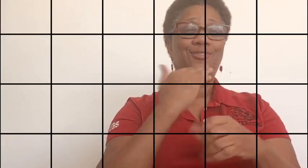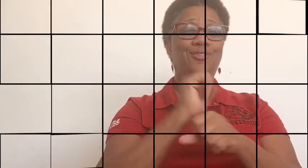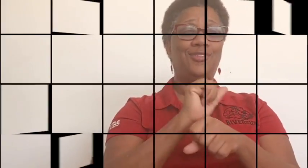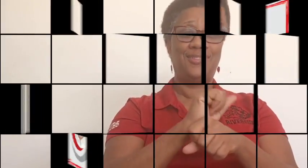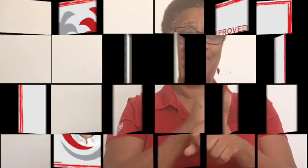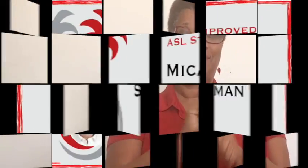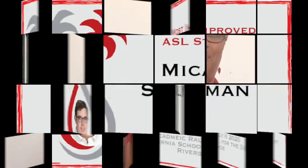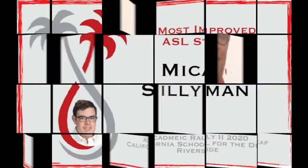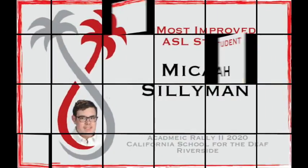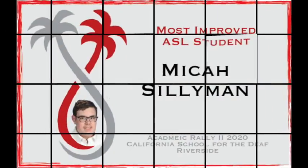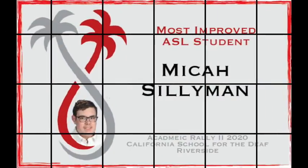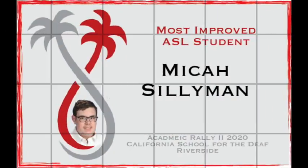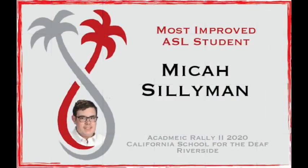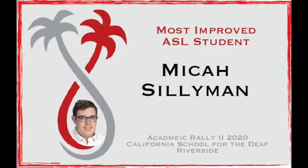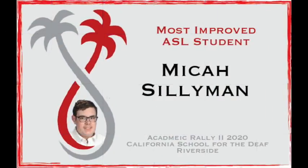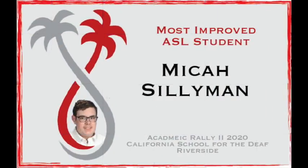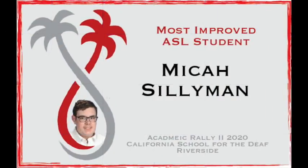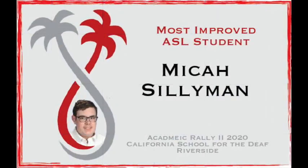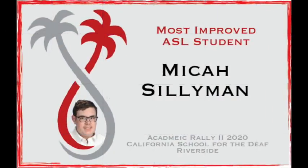Congratulations, good job.